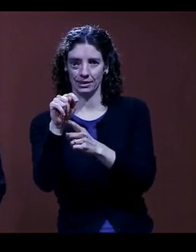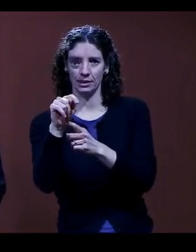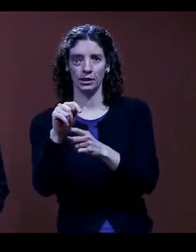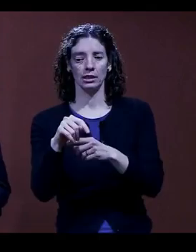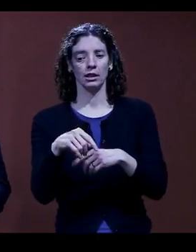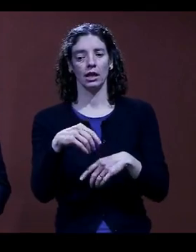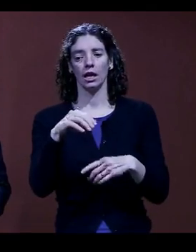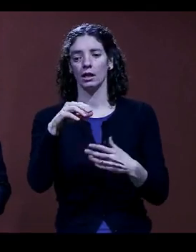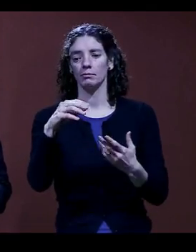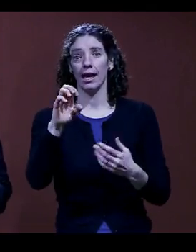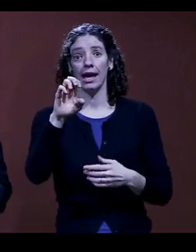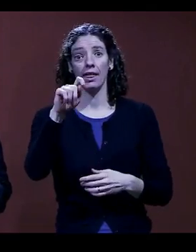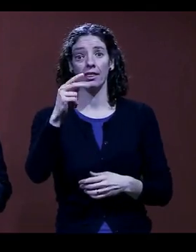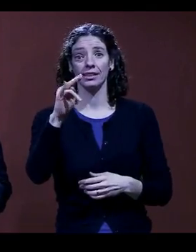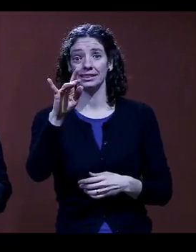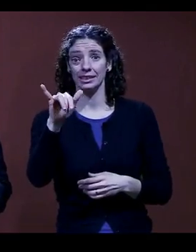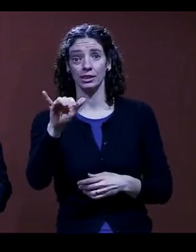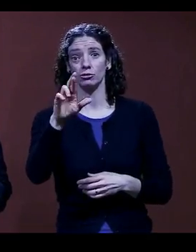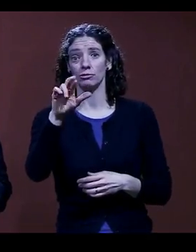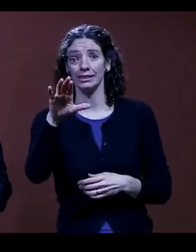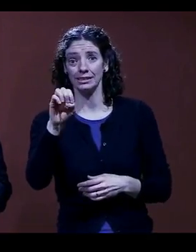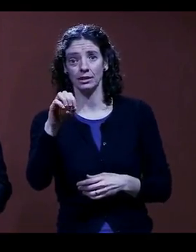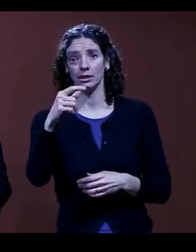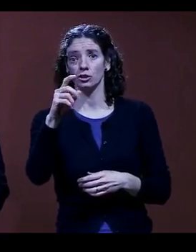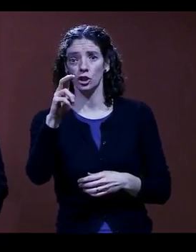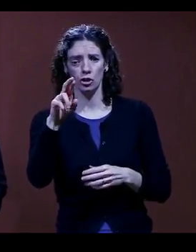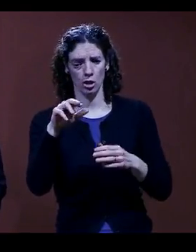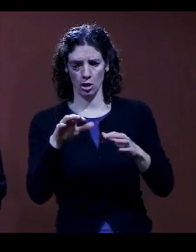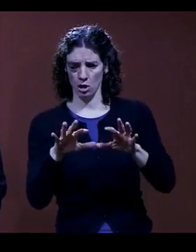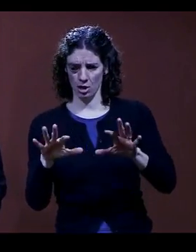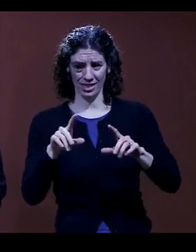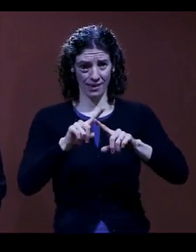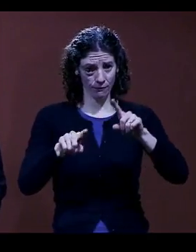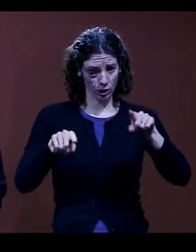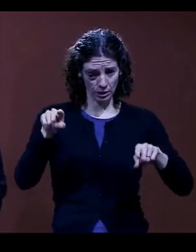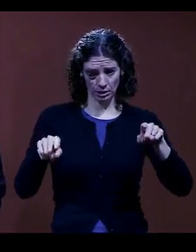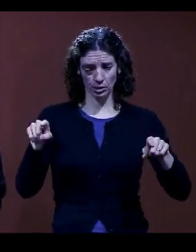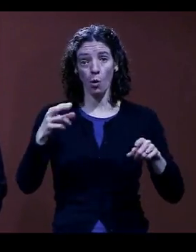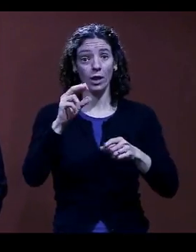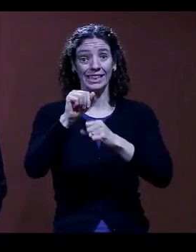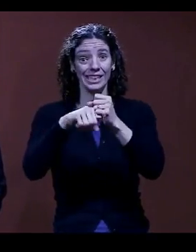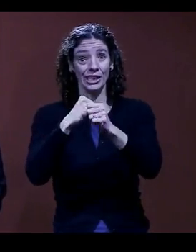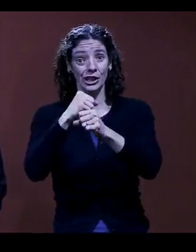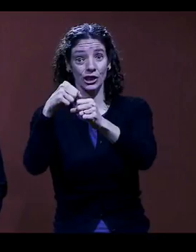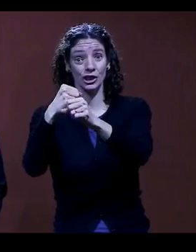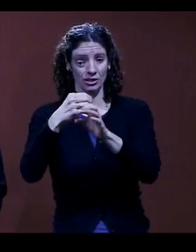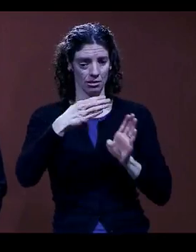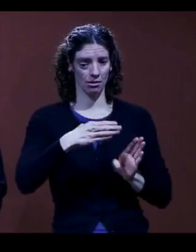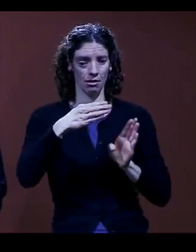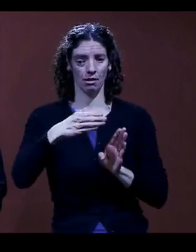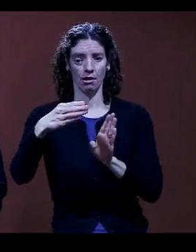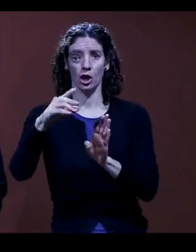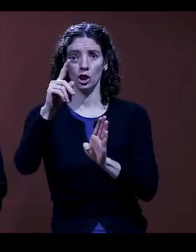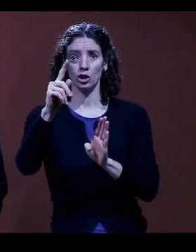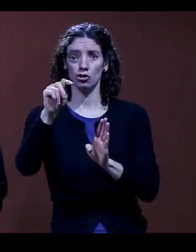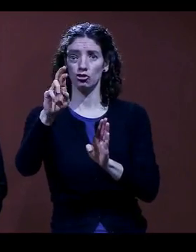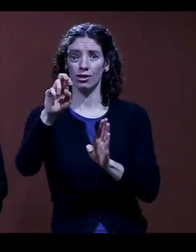Looking at trends over years is really important to see if the same populations are achieving the same types